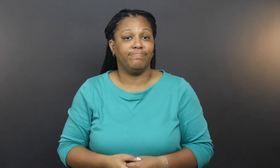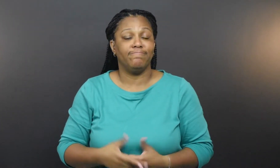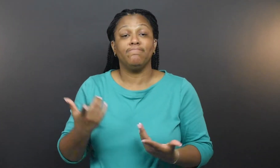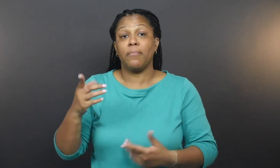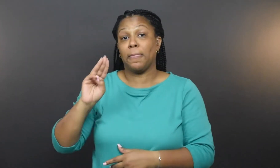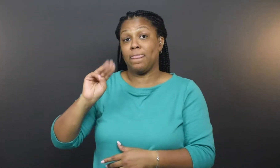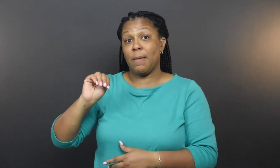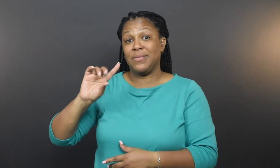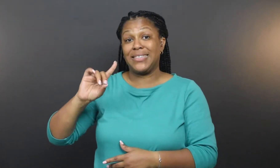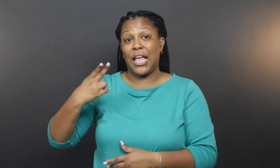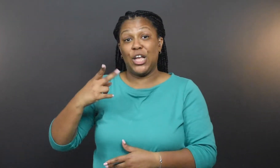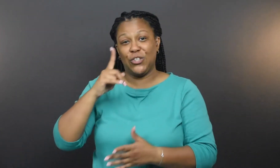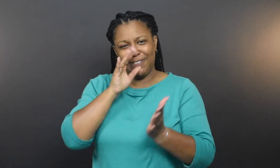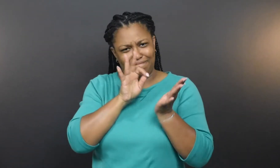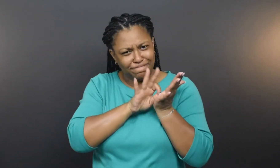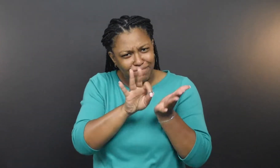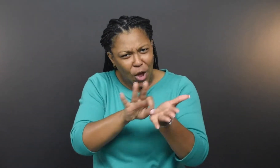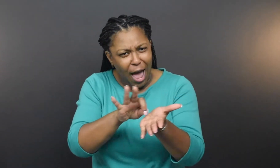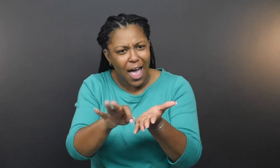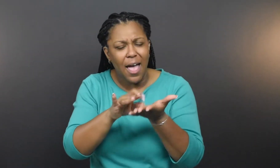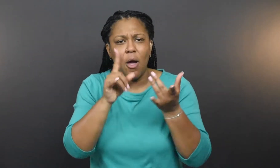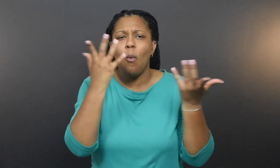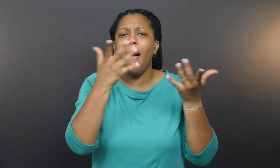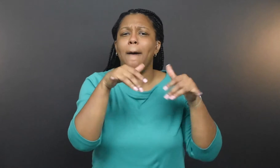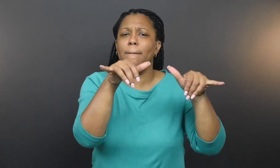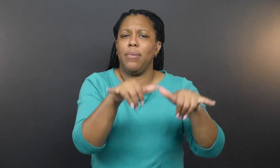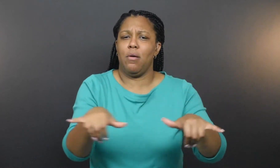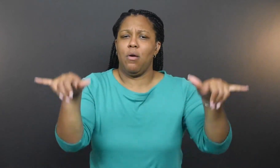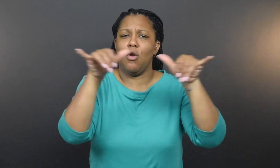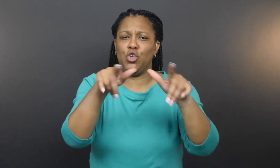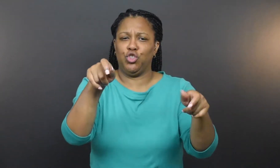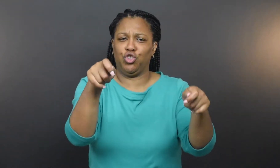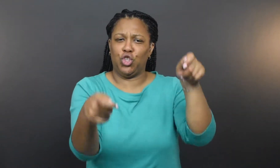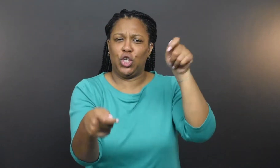MDH tracks patterns and changes in these parameters over time.